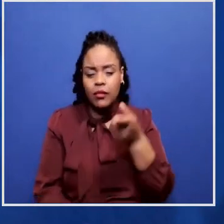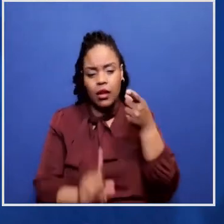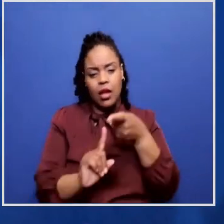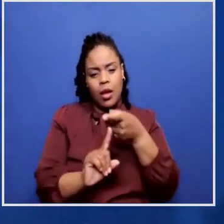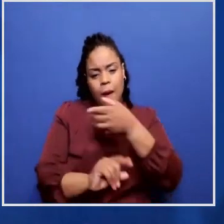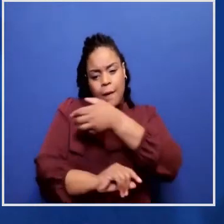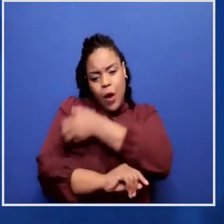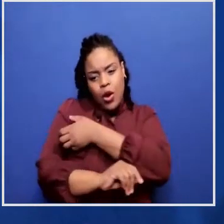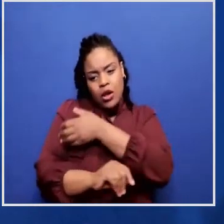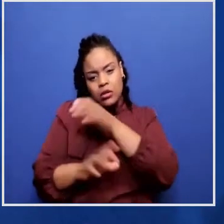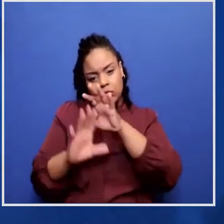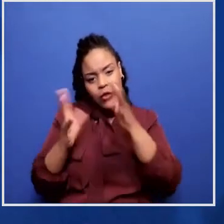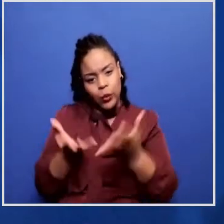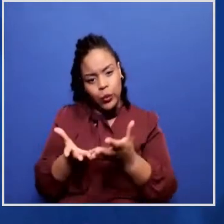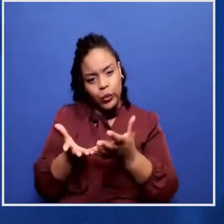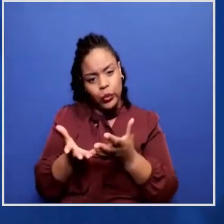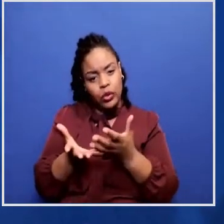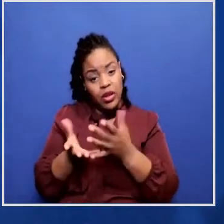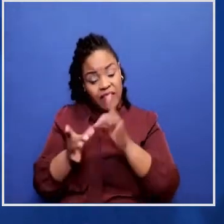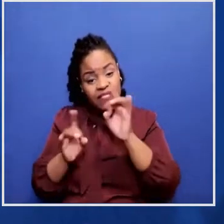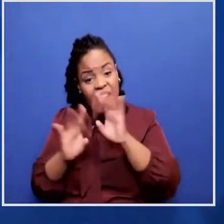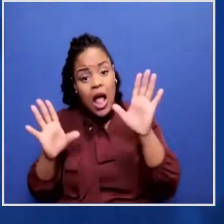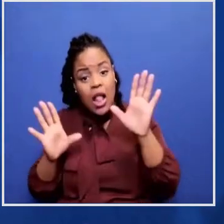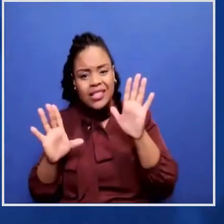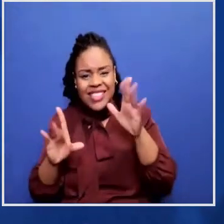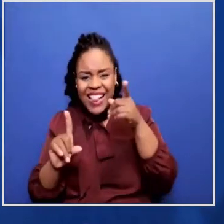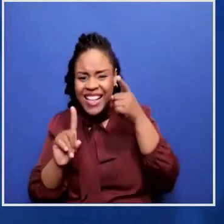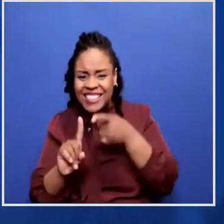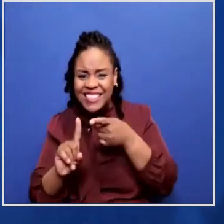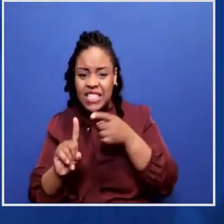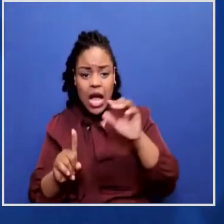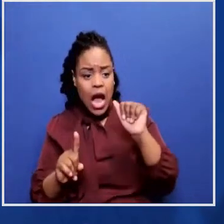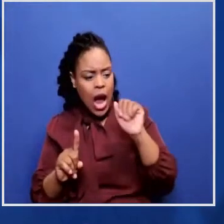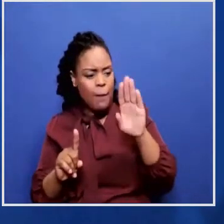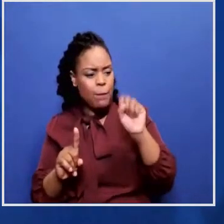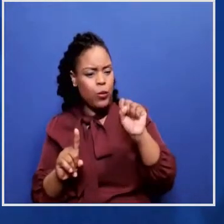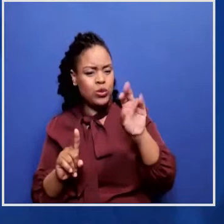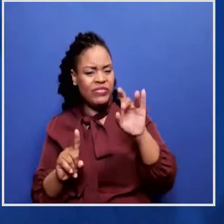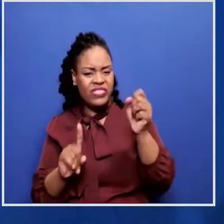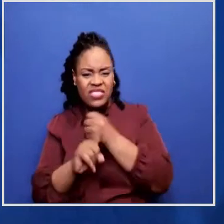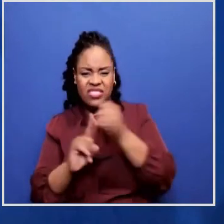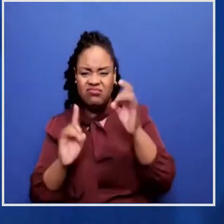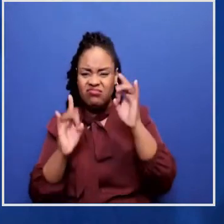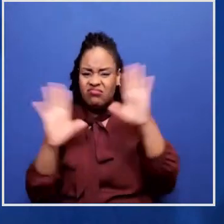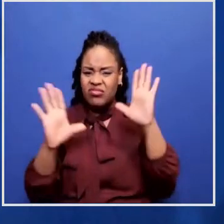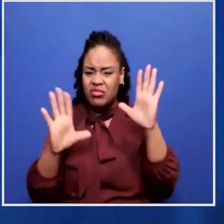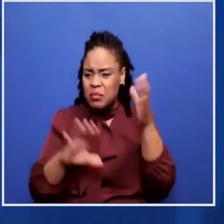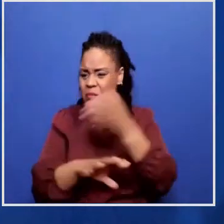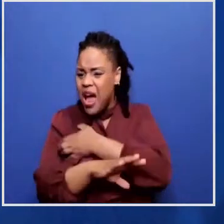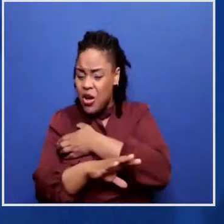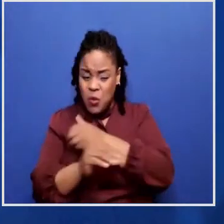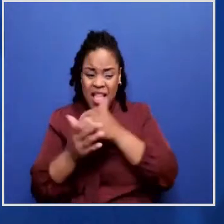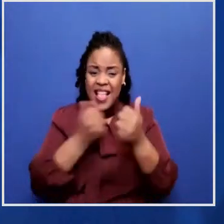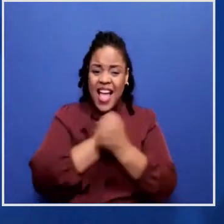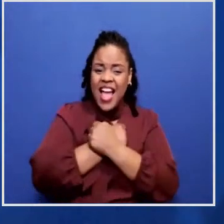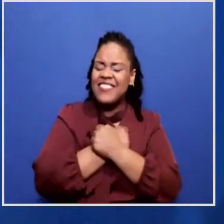MY FATHER REMINDED US THAT POWER WITHOUT LOVE IS RECKLESS